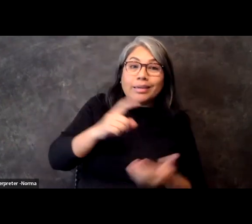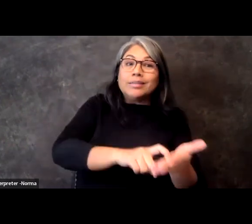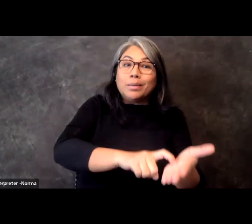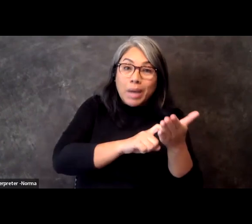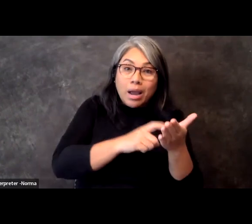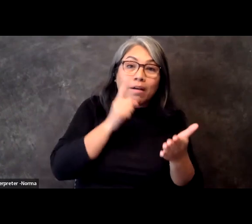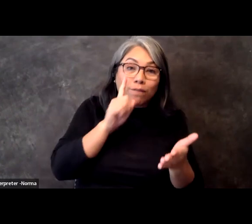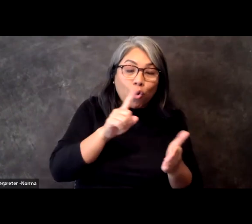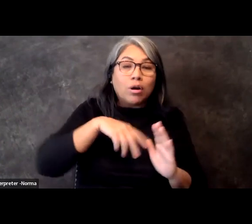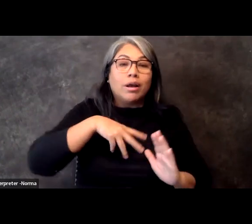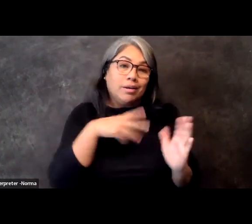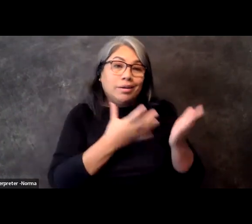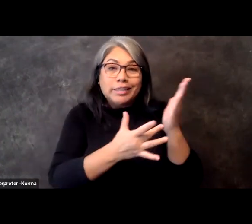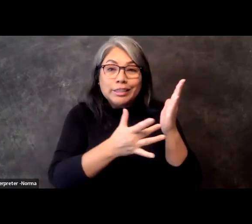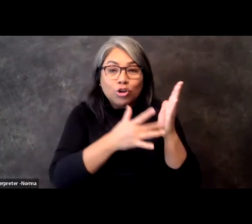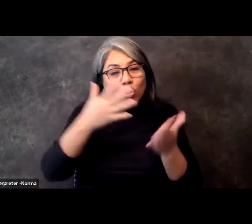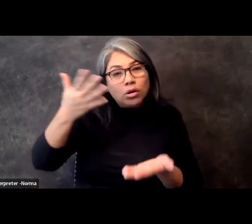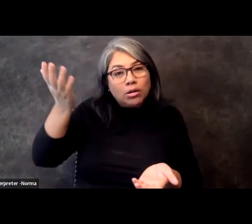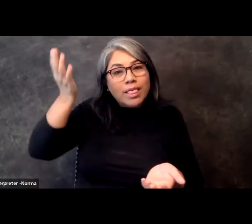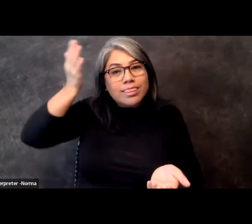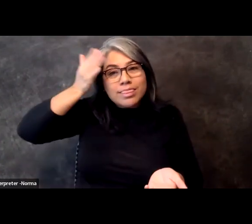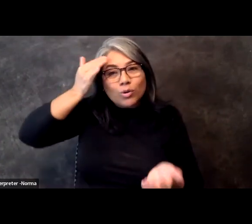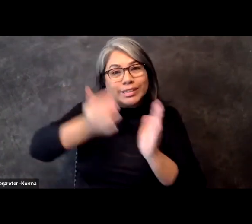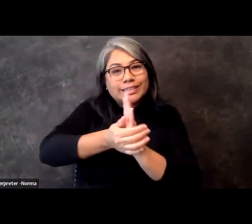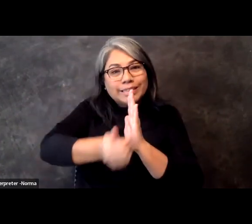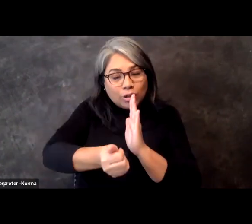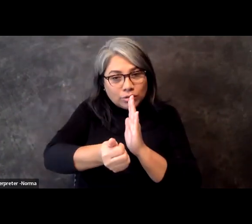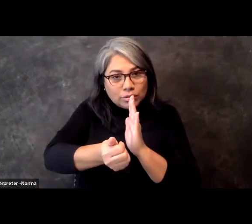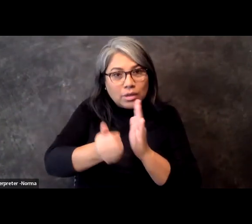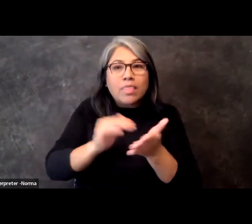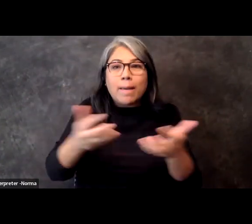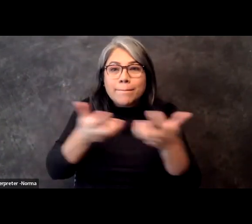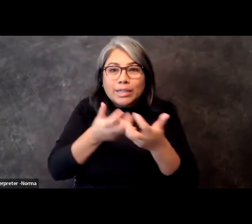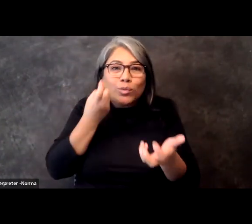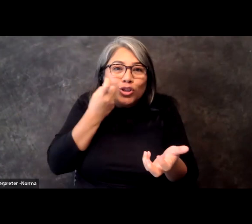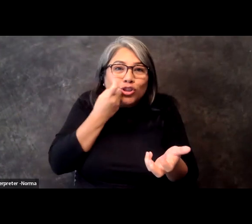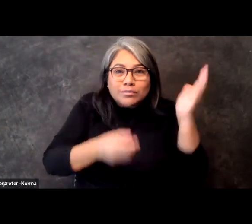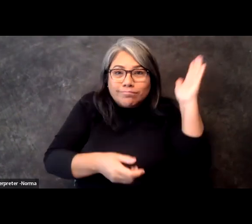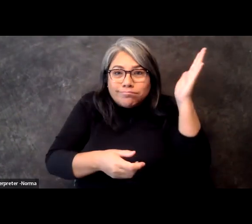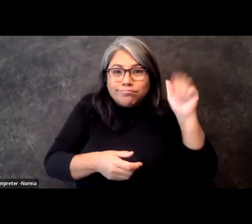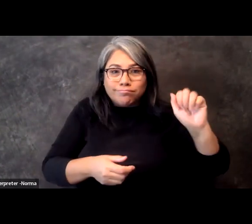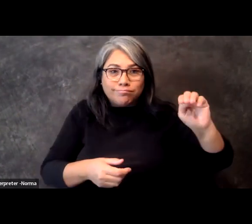skills that matches what you just heard from Amanda. And so I want to give you an example.